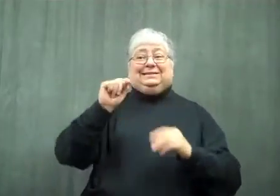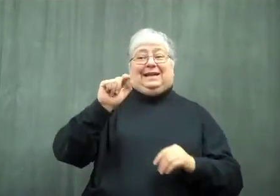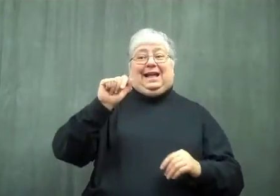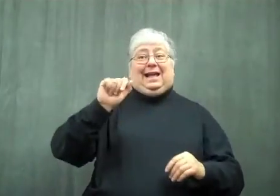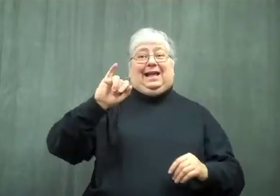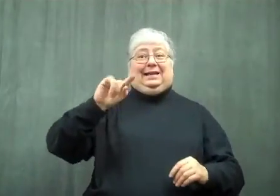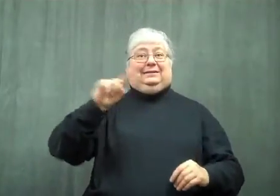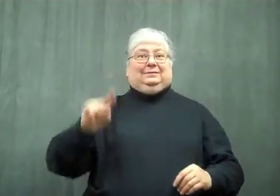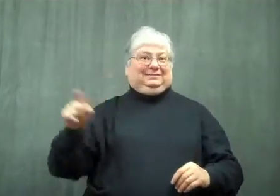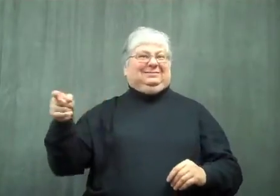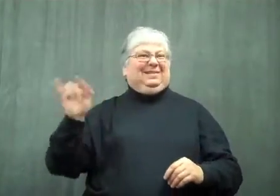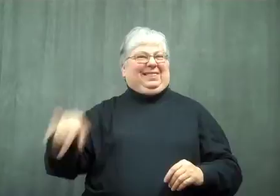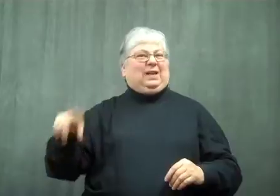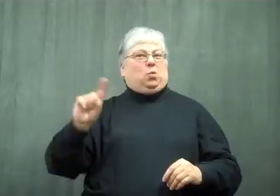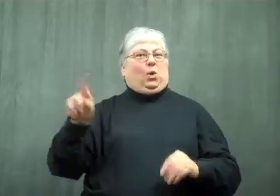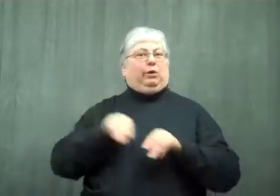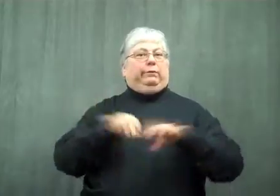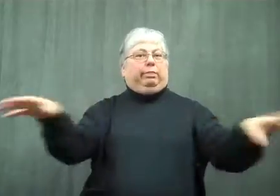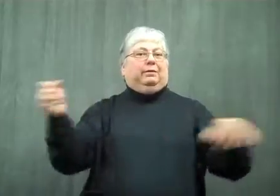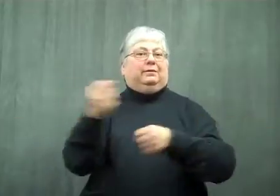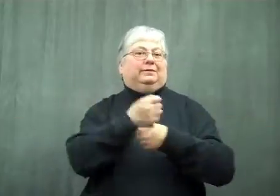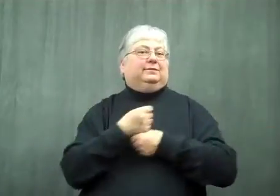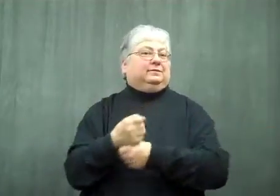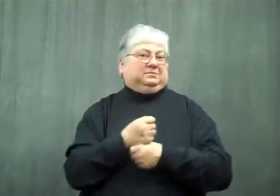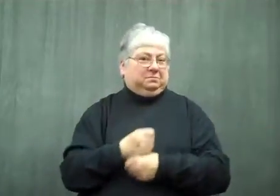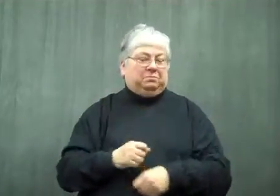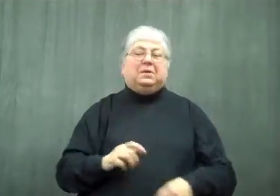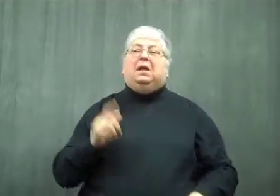That was in the city of Taiz, which is the center of the protests.